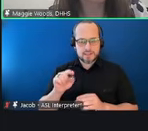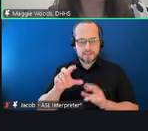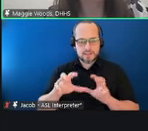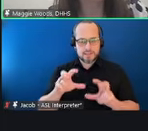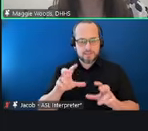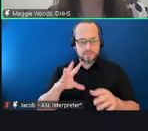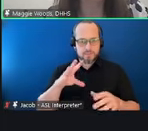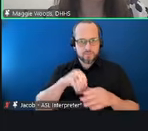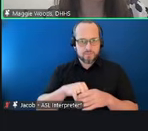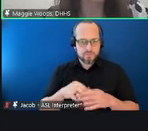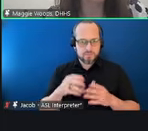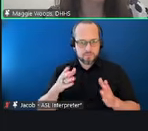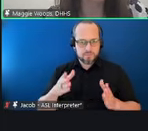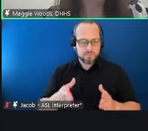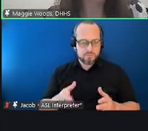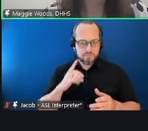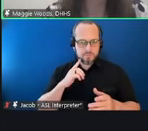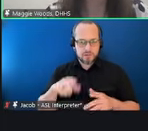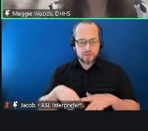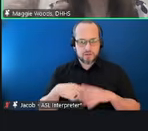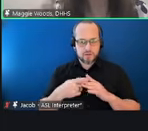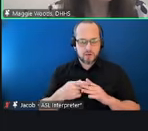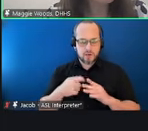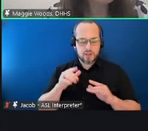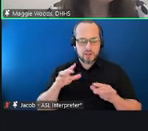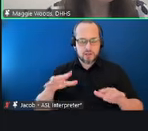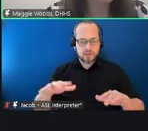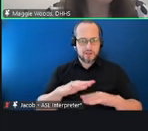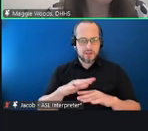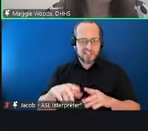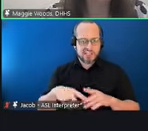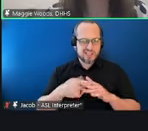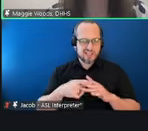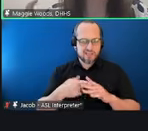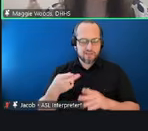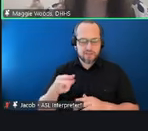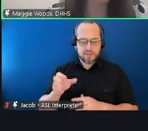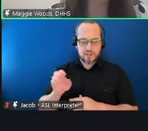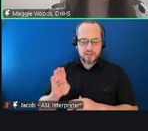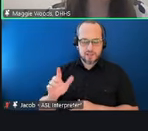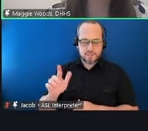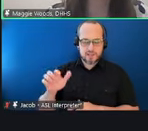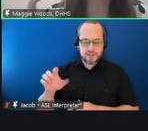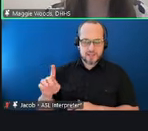health transformation initiatives. And the hub lead is the organization that's responsible for